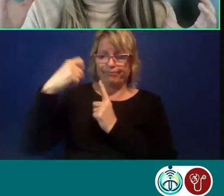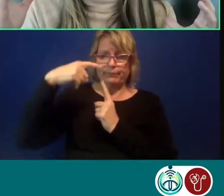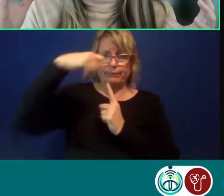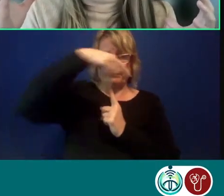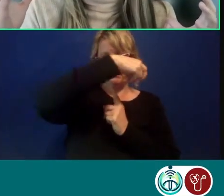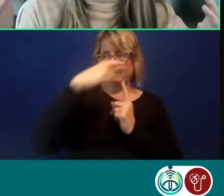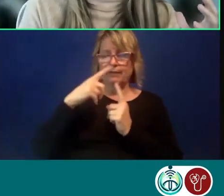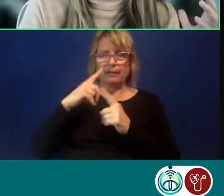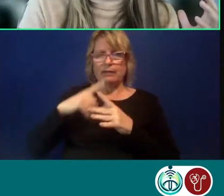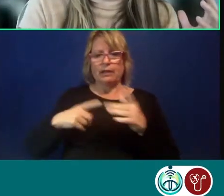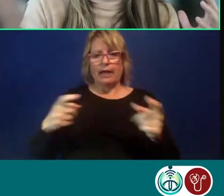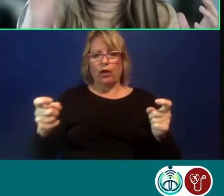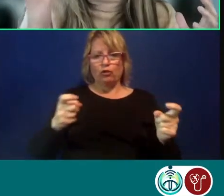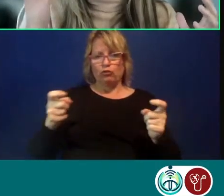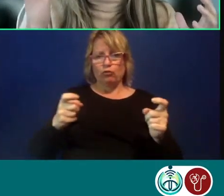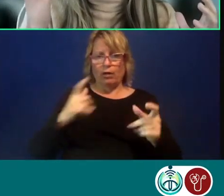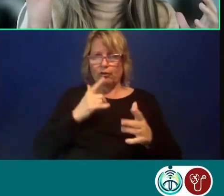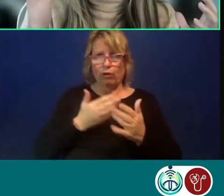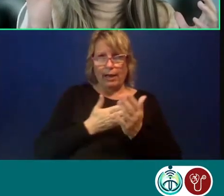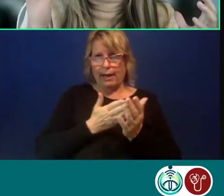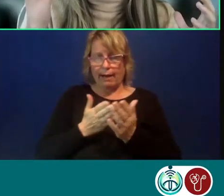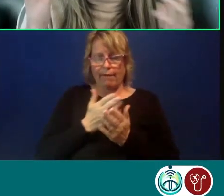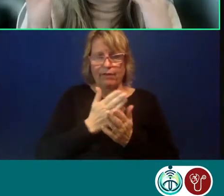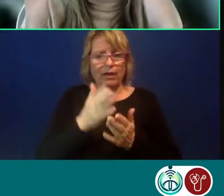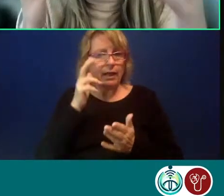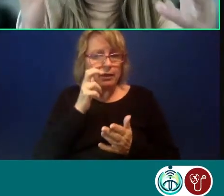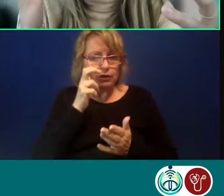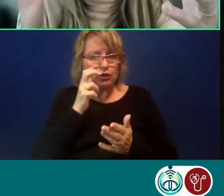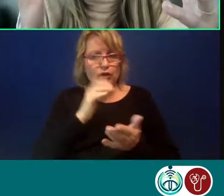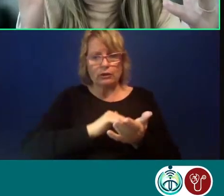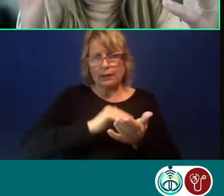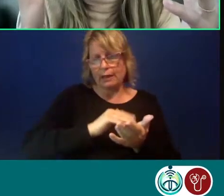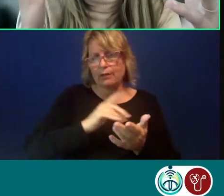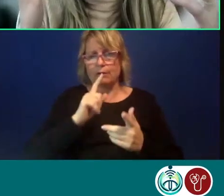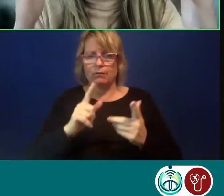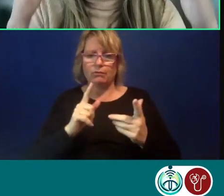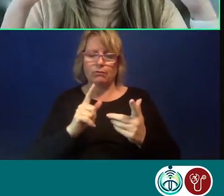control while having to navigate listening to a provider, advocate for your needs. And just